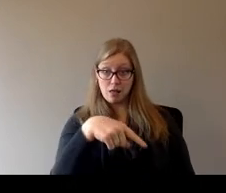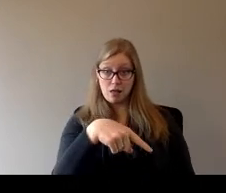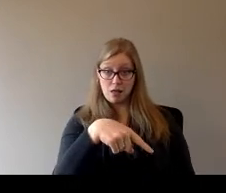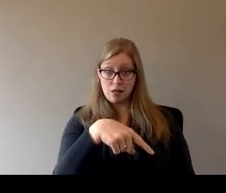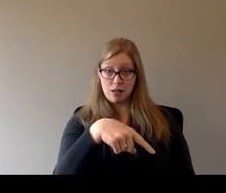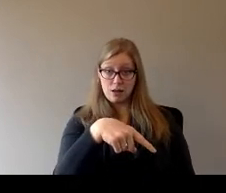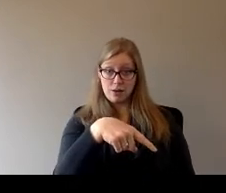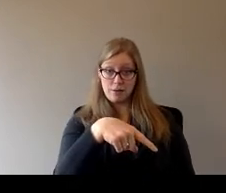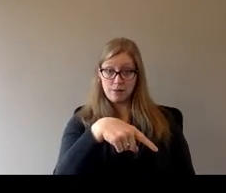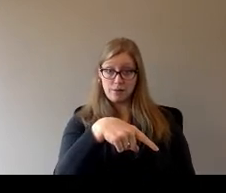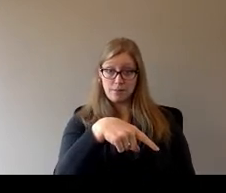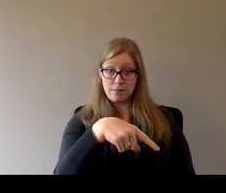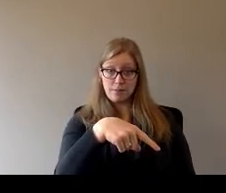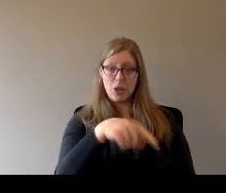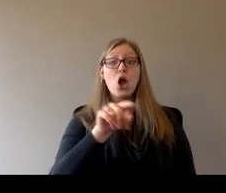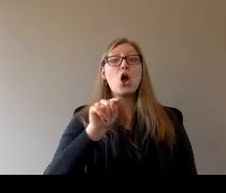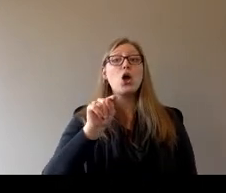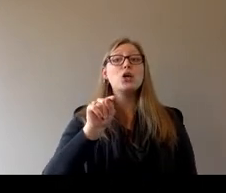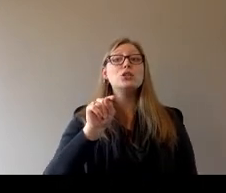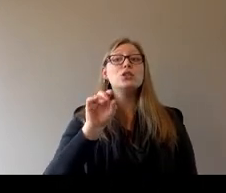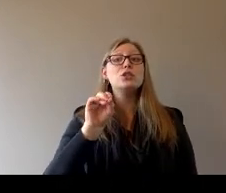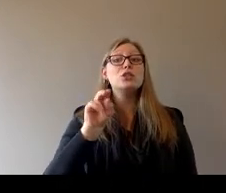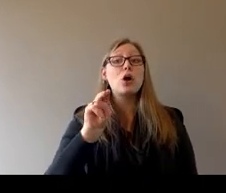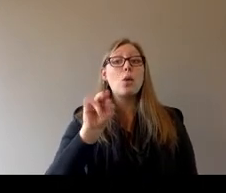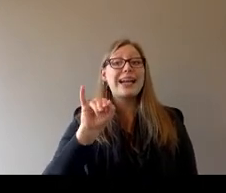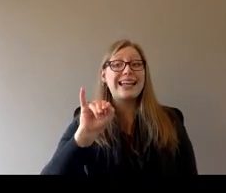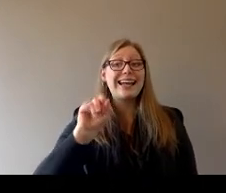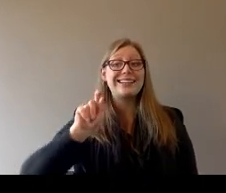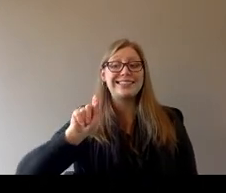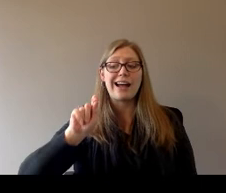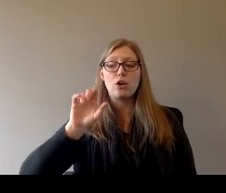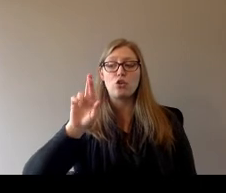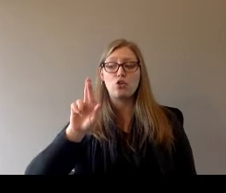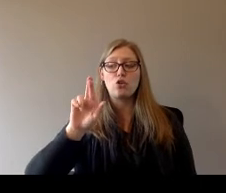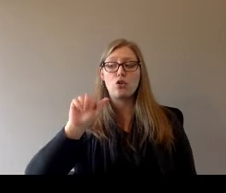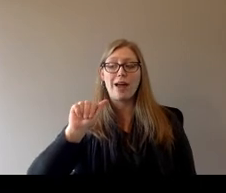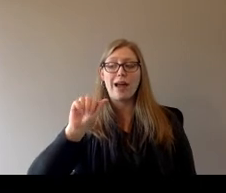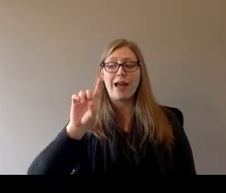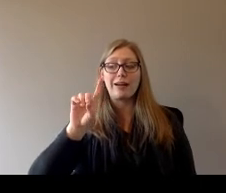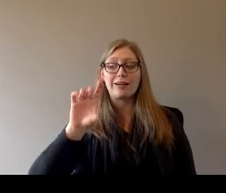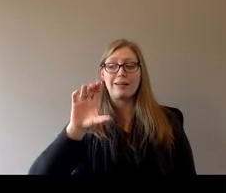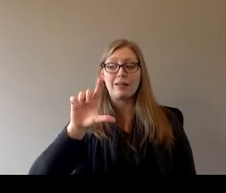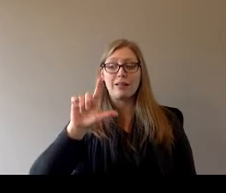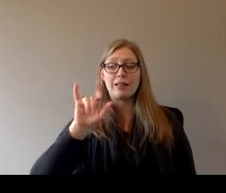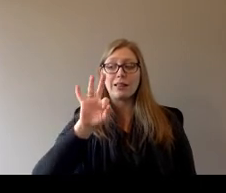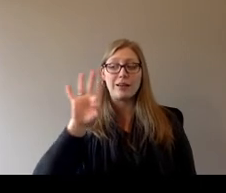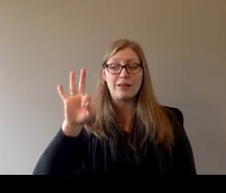(without the 'e'). So that's it for communication.